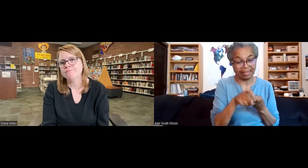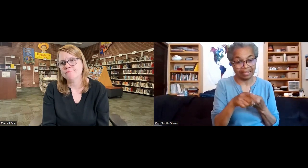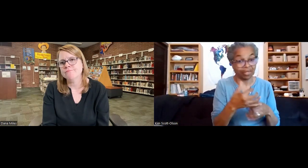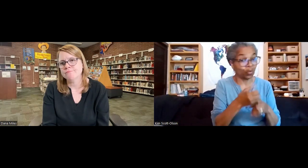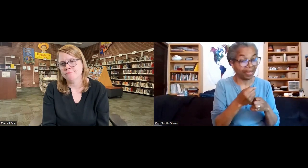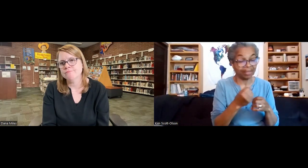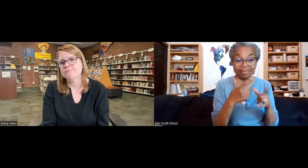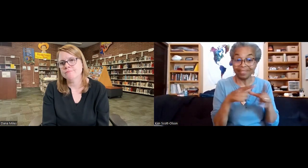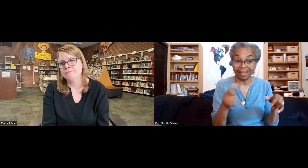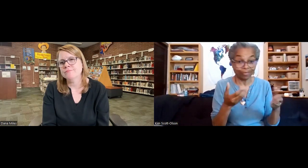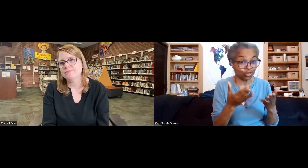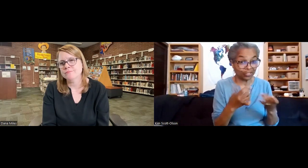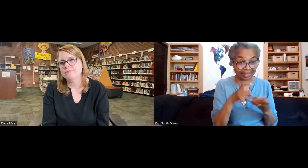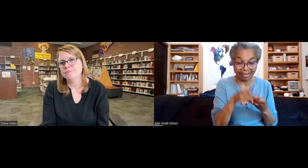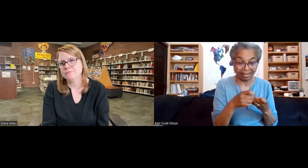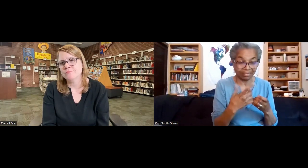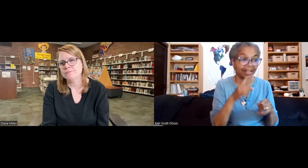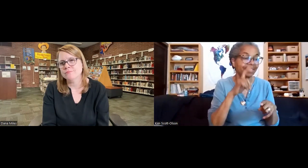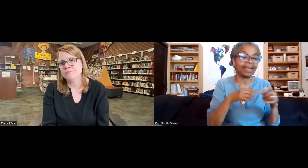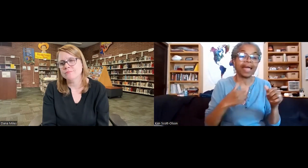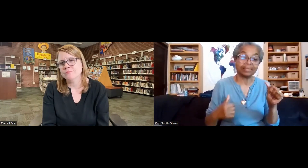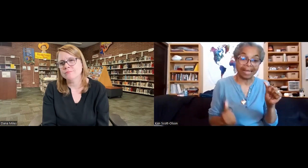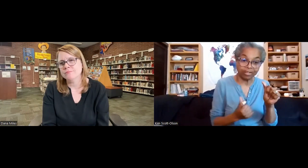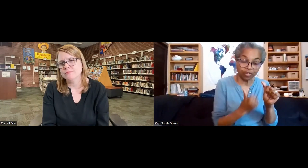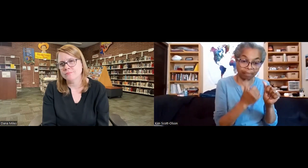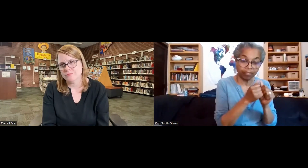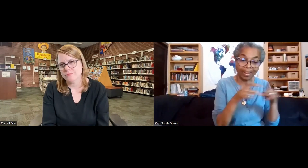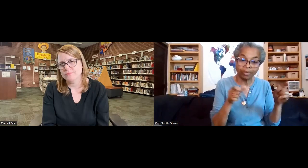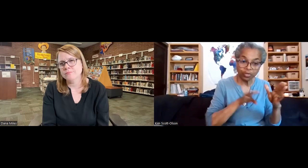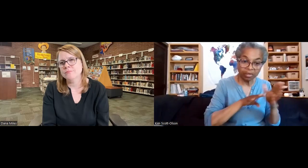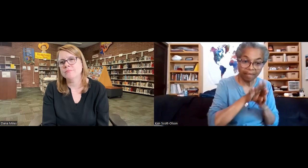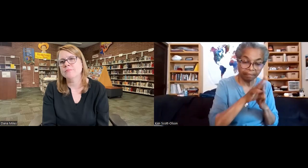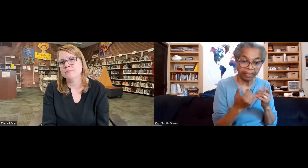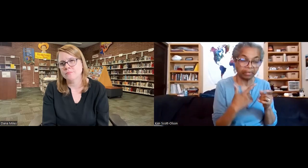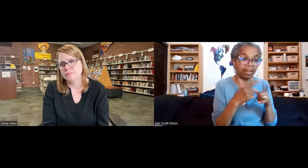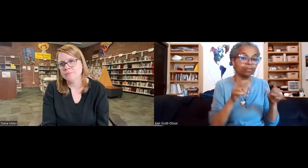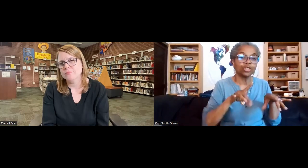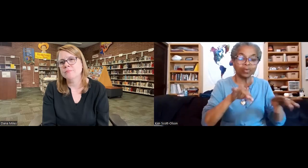They don’t get the services they need as a result and they struggle to catch up